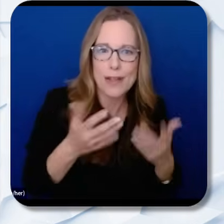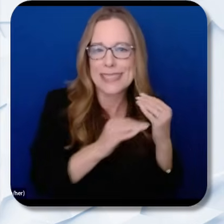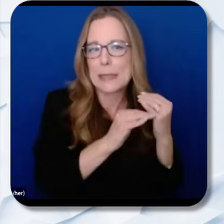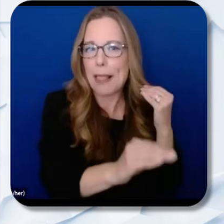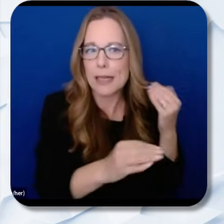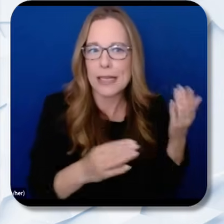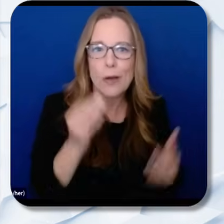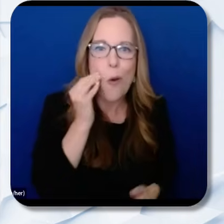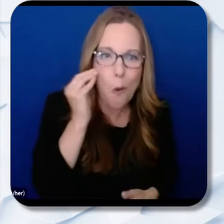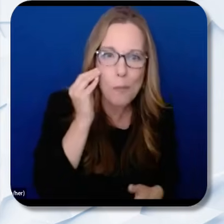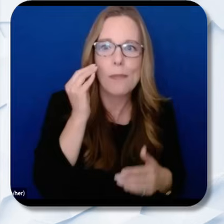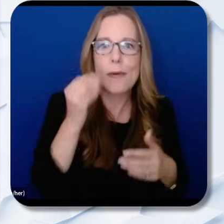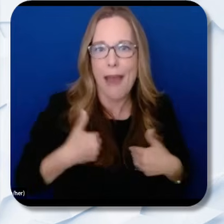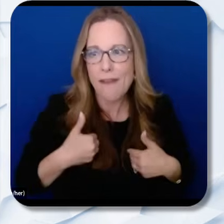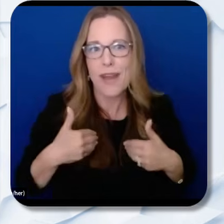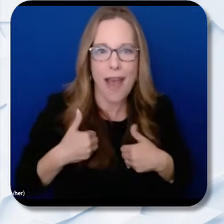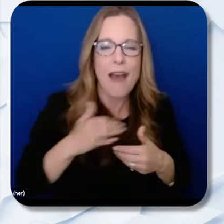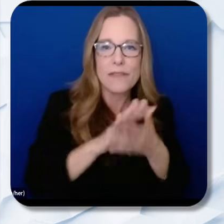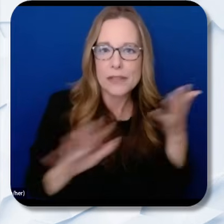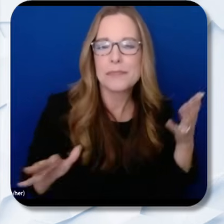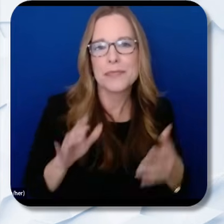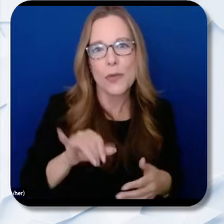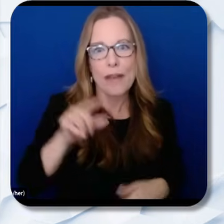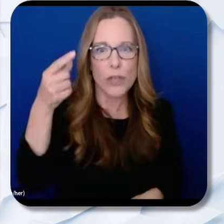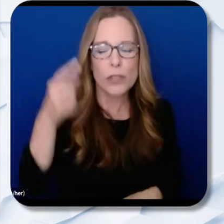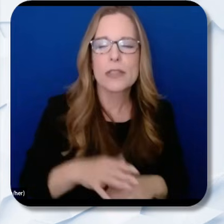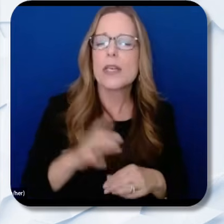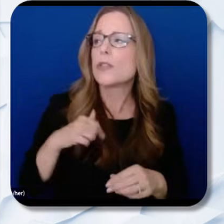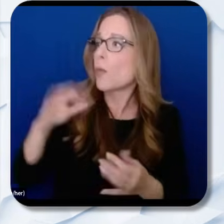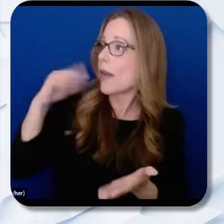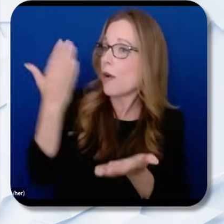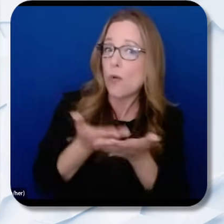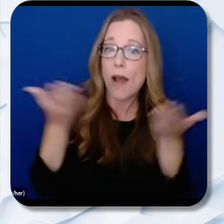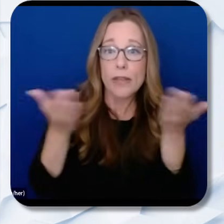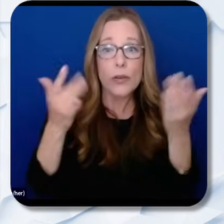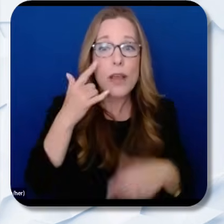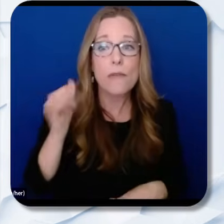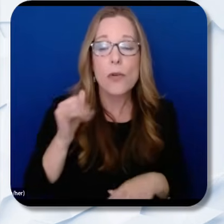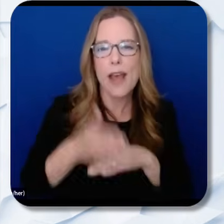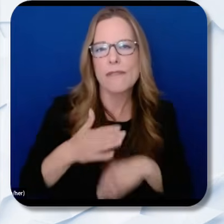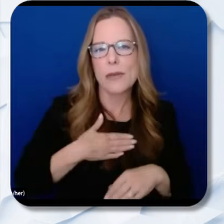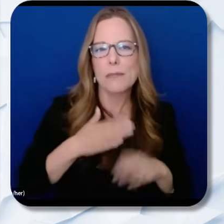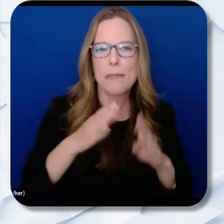And, so when I arrived in, California after my housing arrangement I came for fell through,